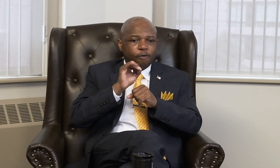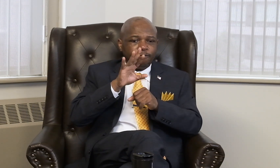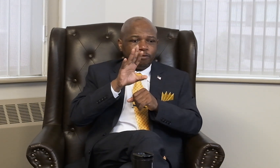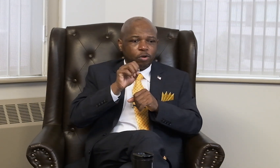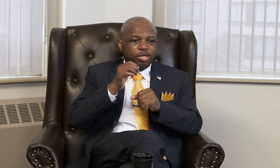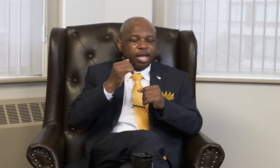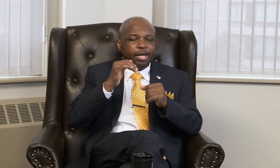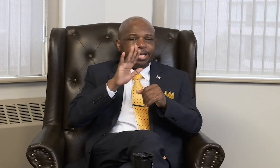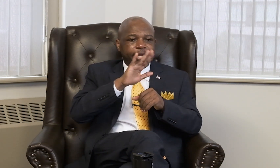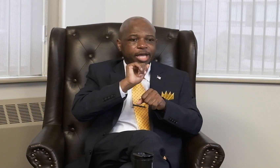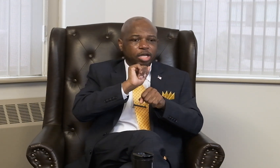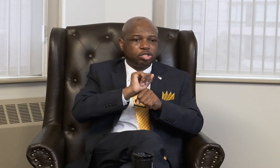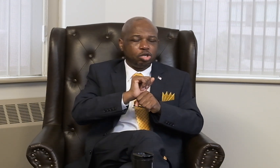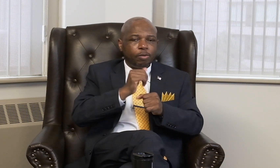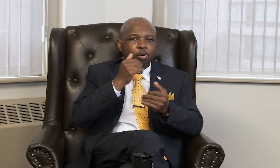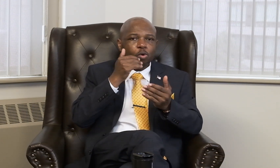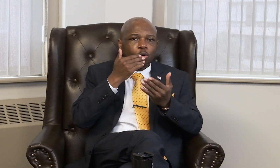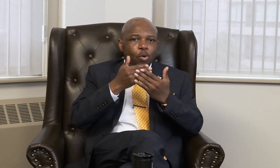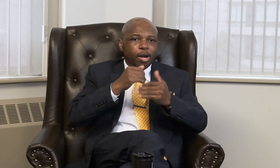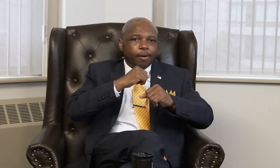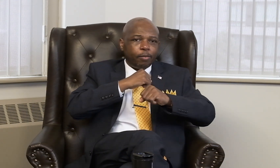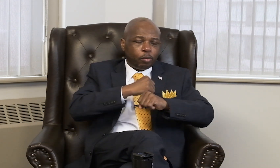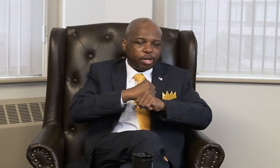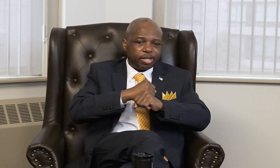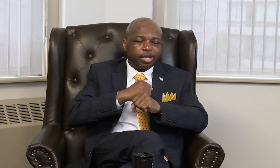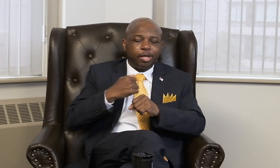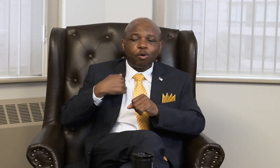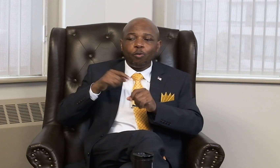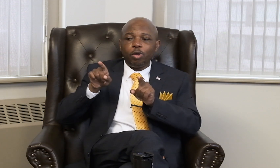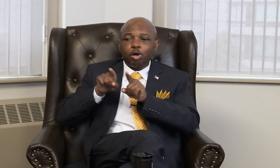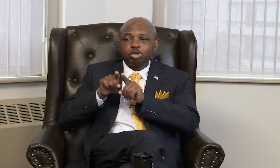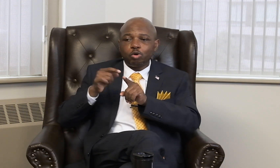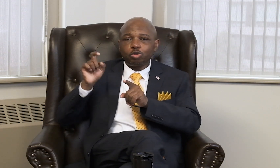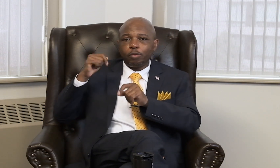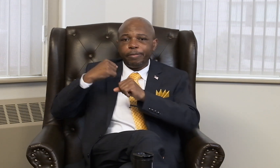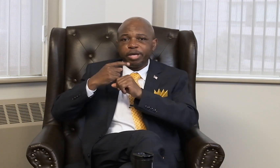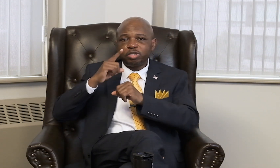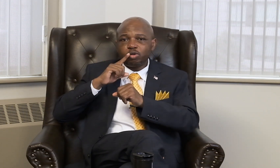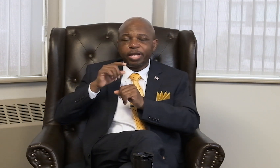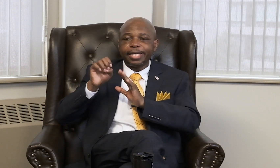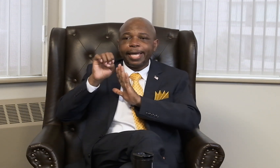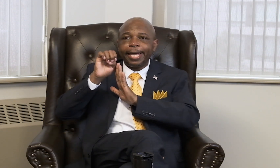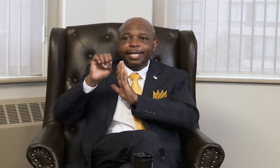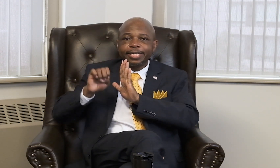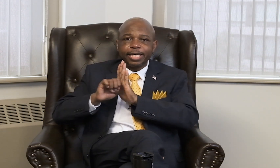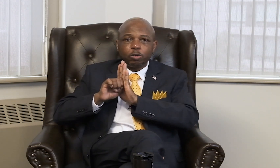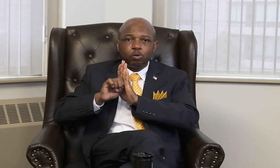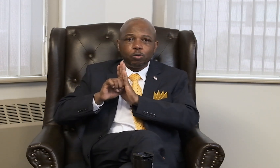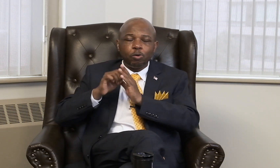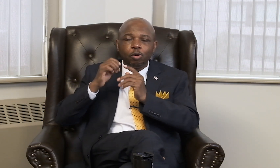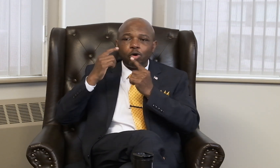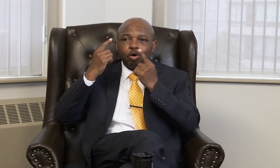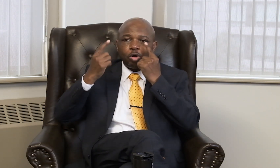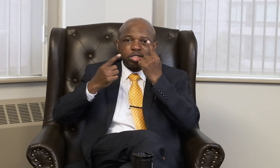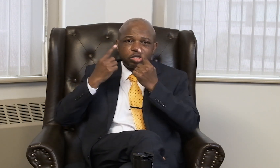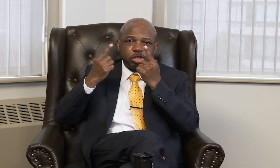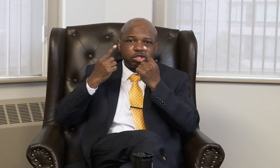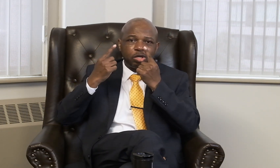jobs are well safeguarded and we want to make sure of the ethical considerations